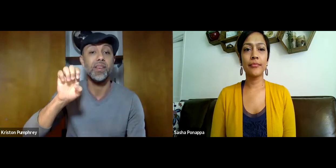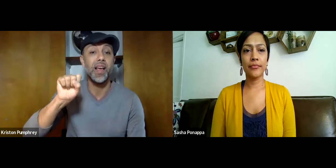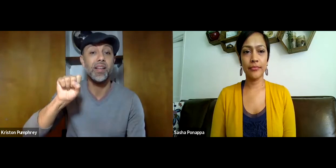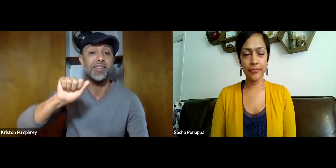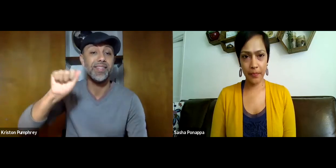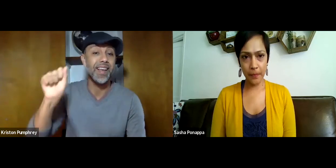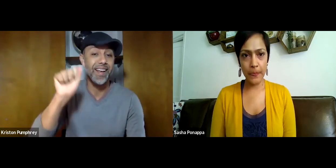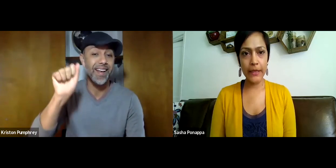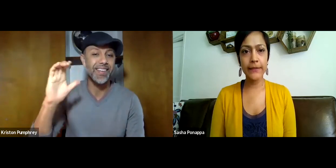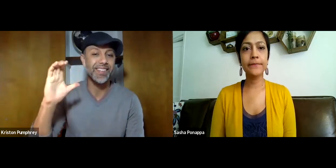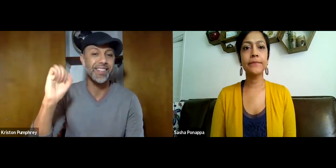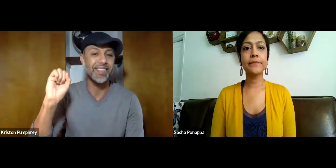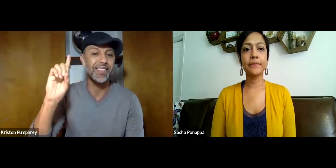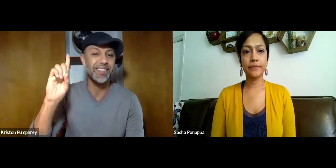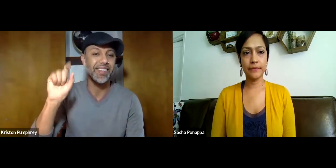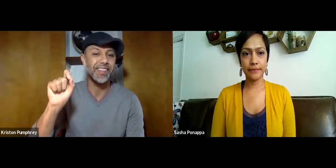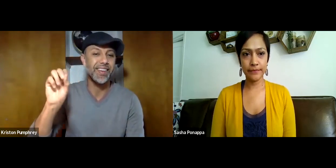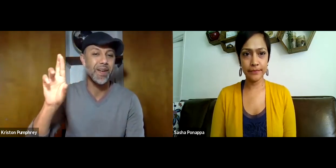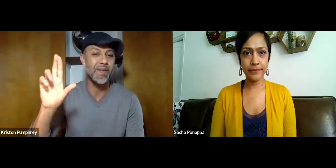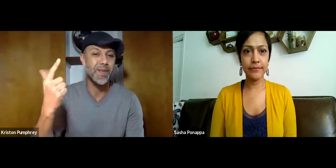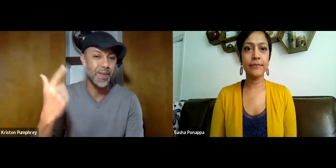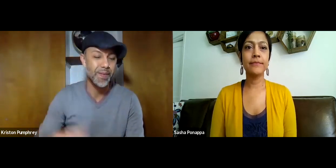please email Unites@csd.org.